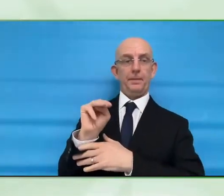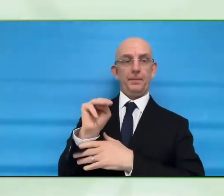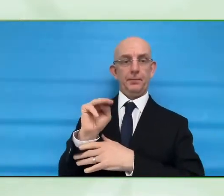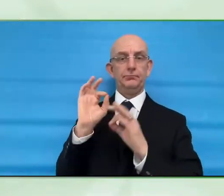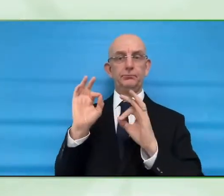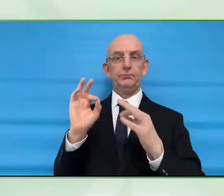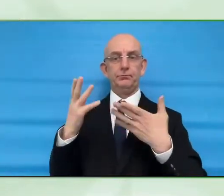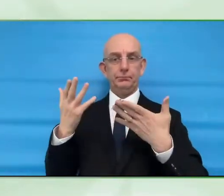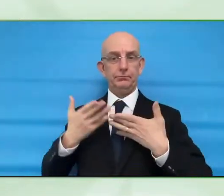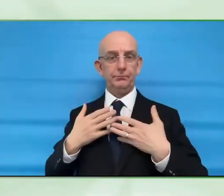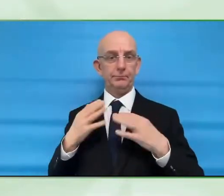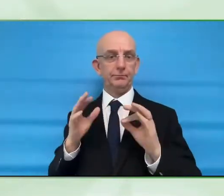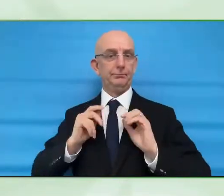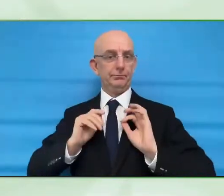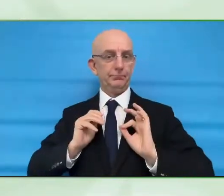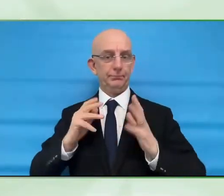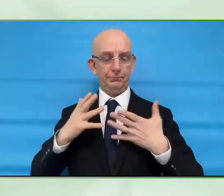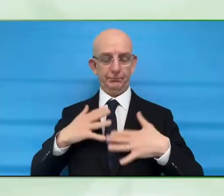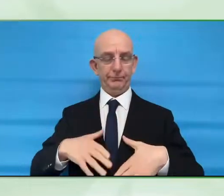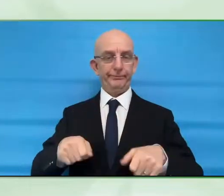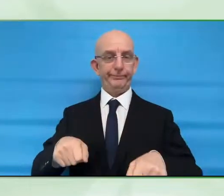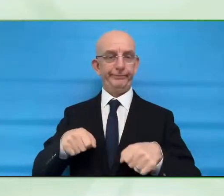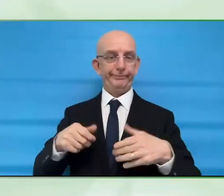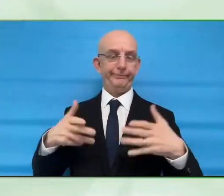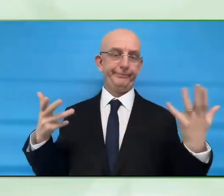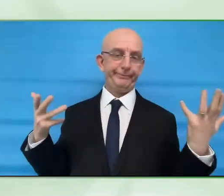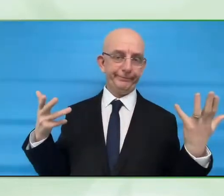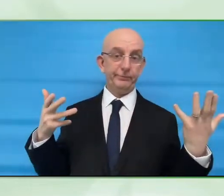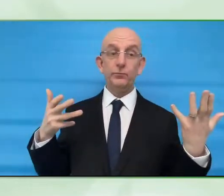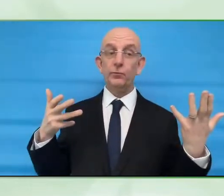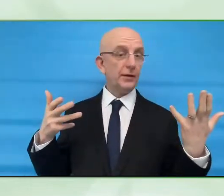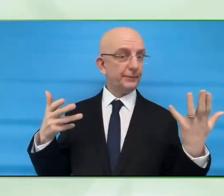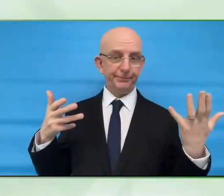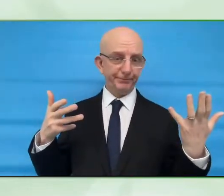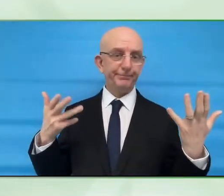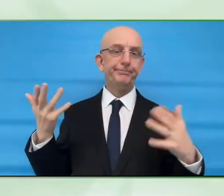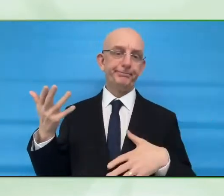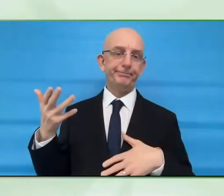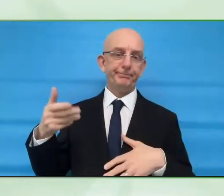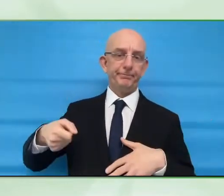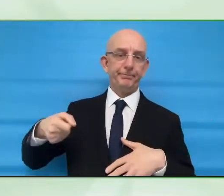describe whatever we are seeing with our eyes closed or think of the textures or the colours